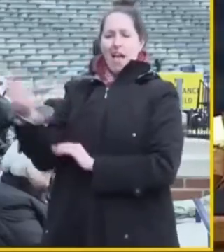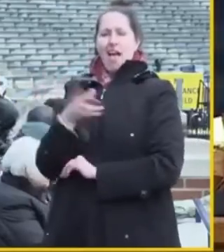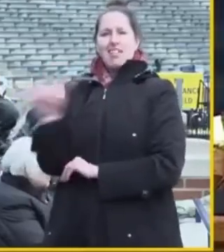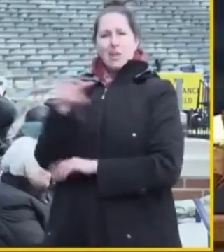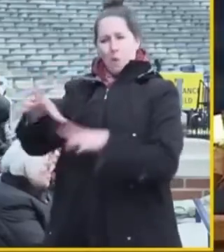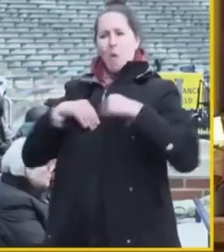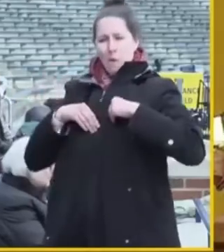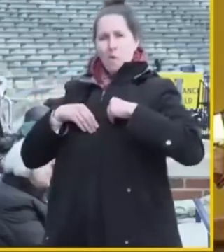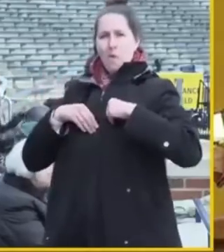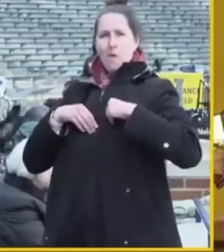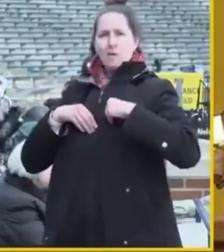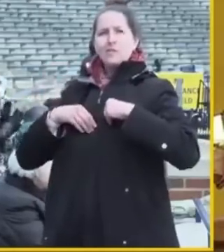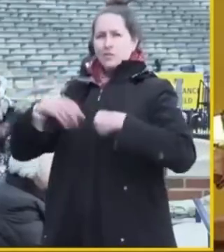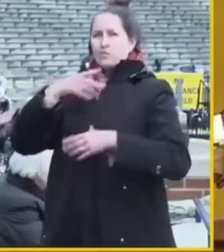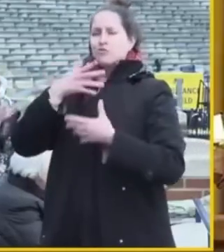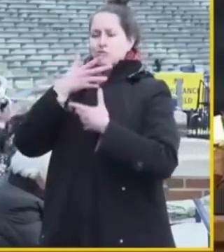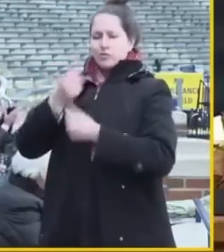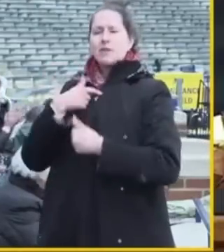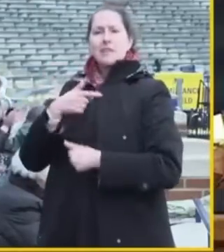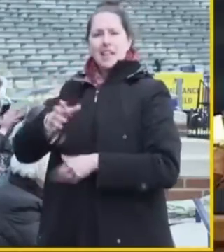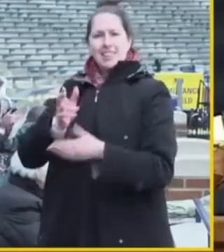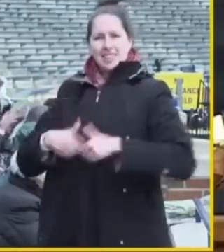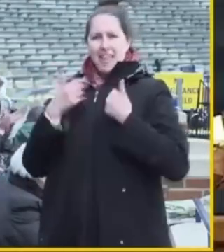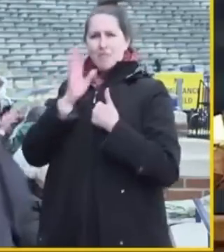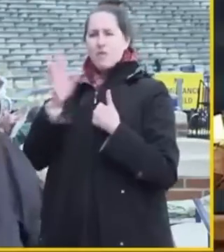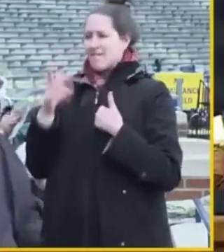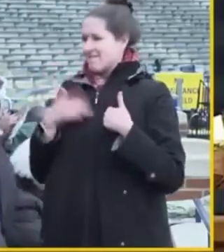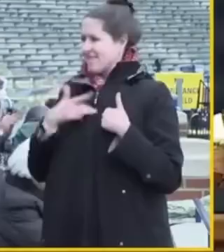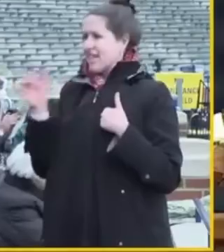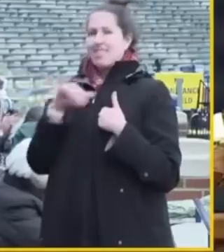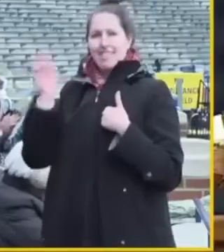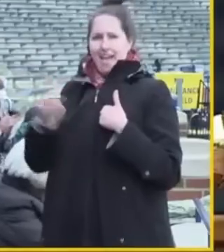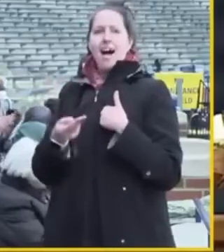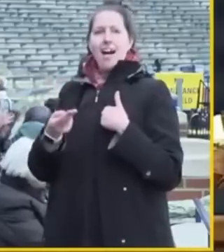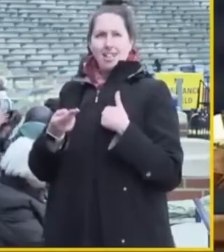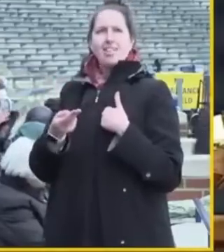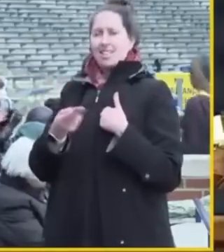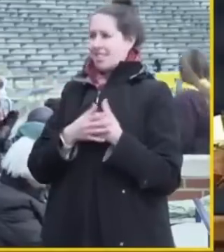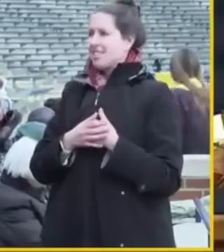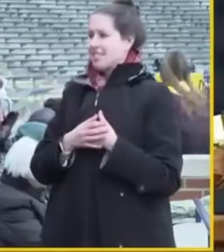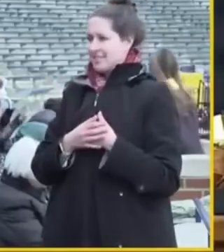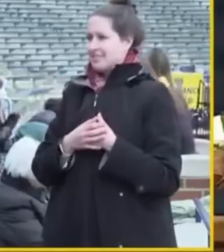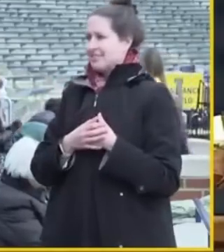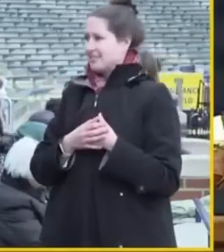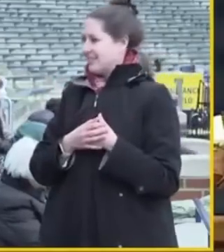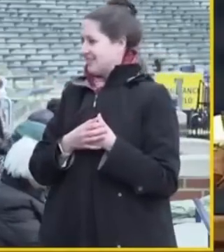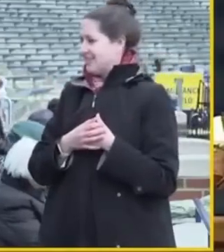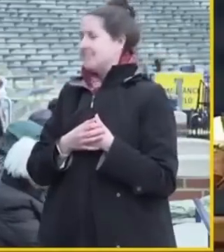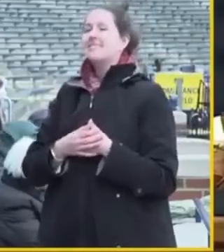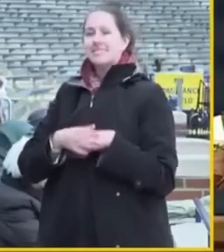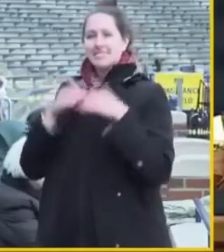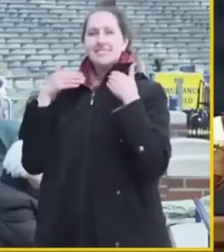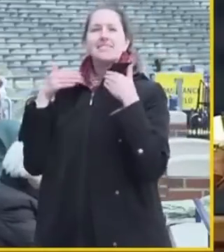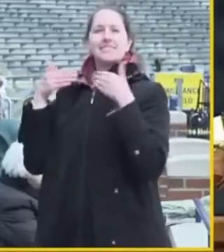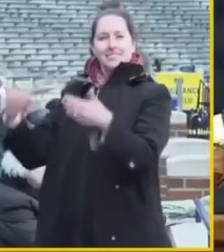'cause trust me, life will feel like hell a lot of the time, but go forth and believe in yourself,